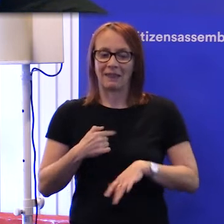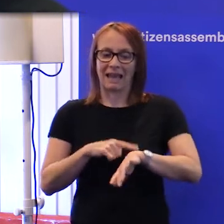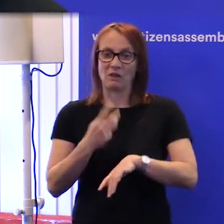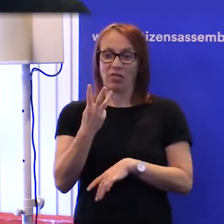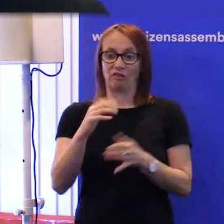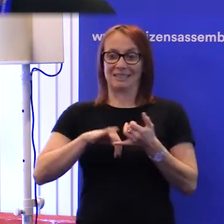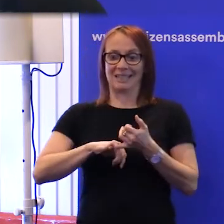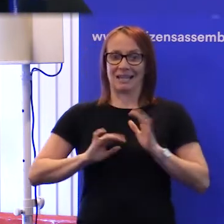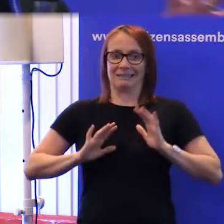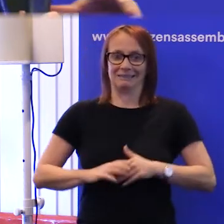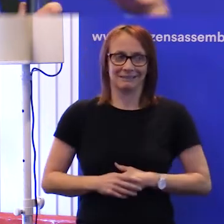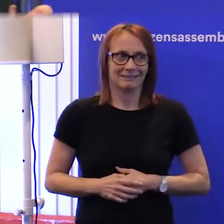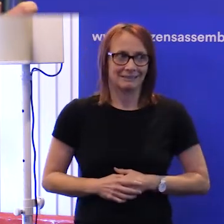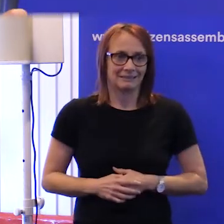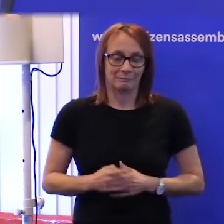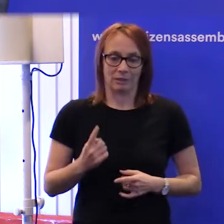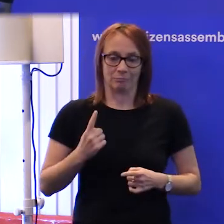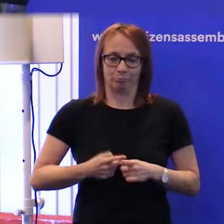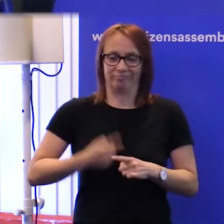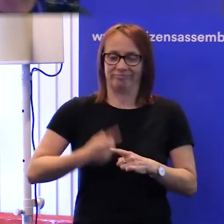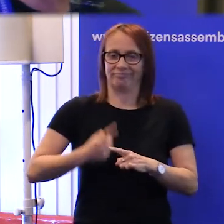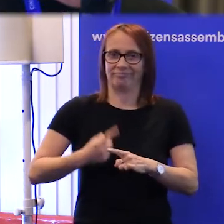or something like that that was a very very poor